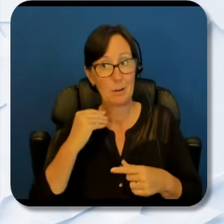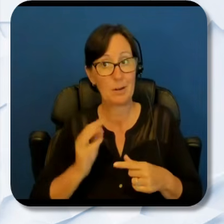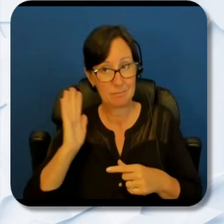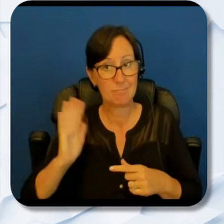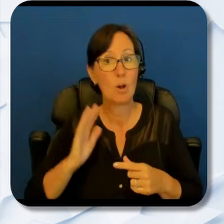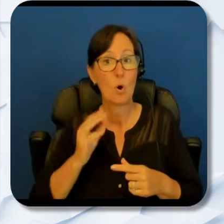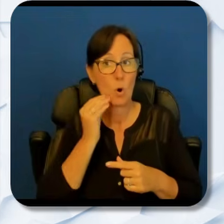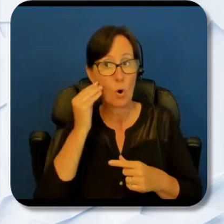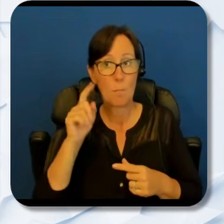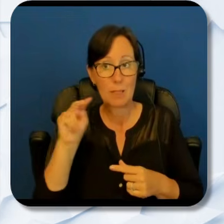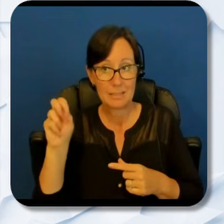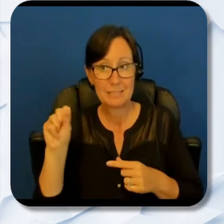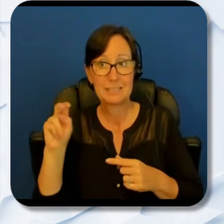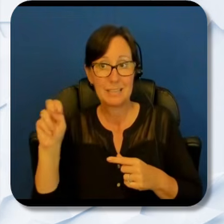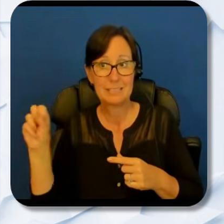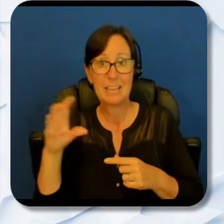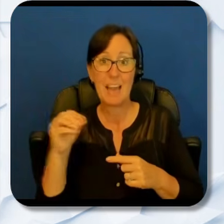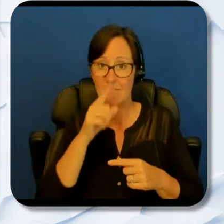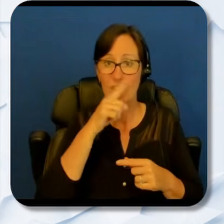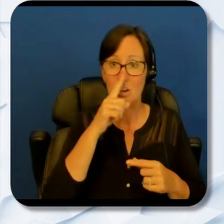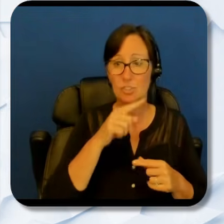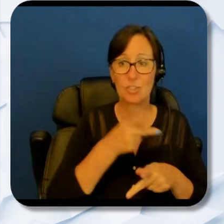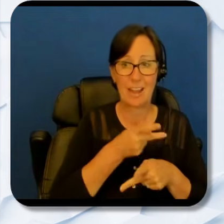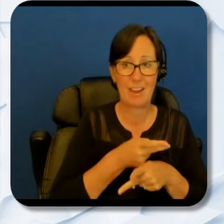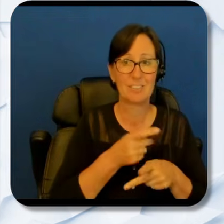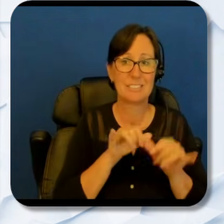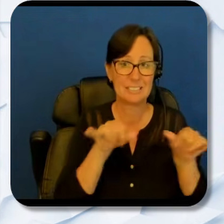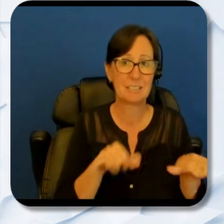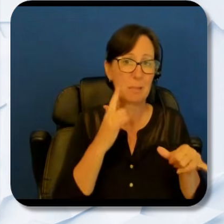and in California's foster care system, and it's my pleasure to